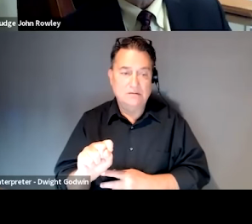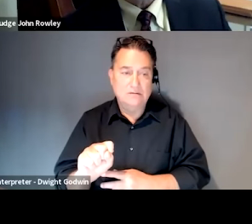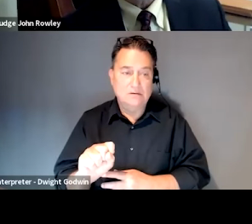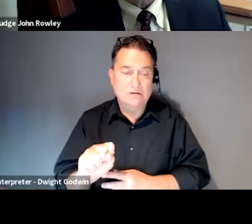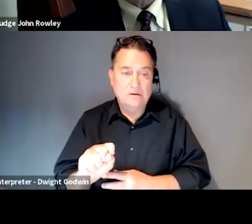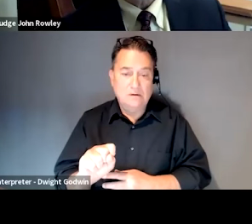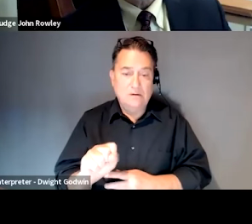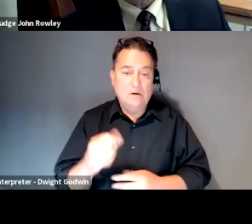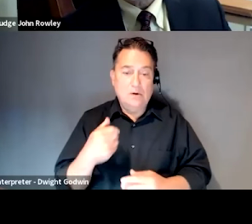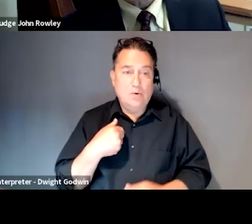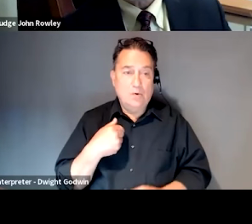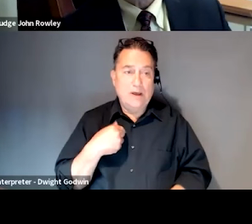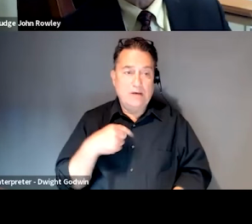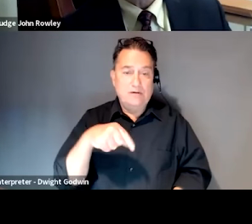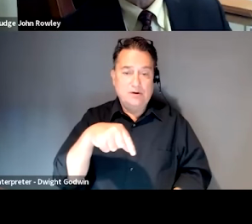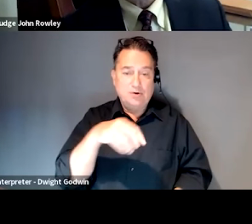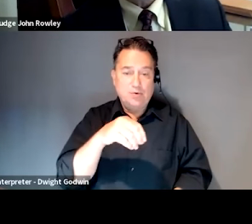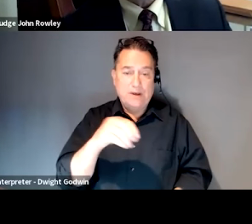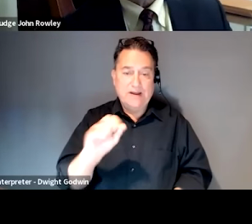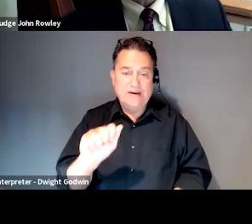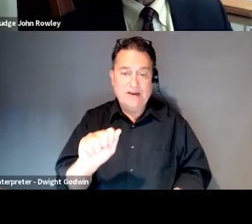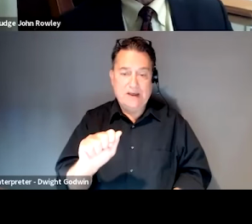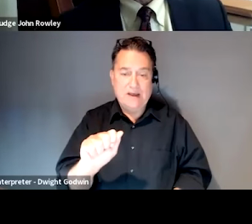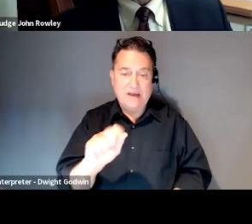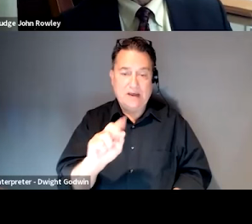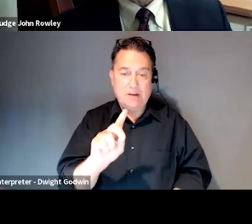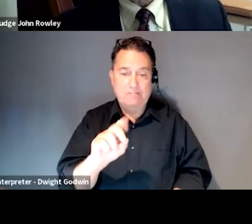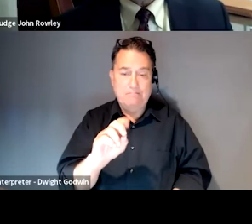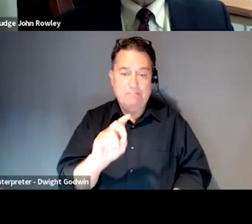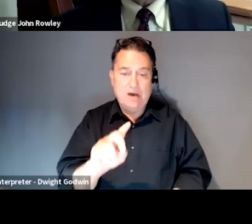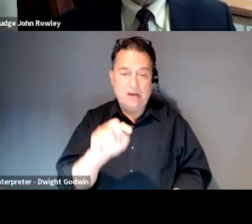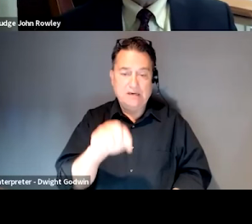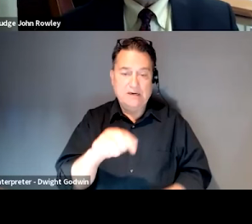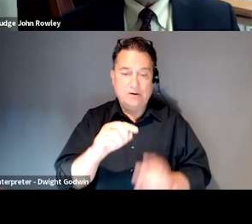We do have a Q&A pod at the right side or towards the bottom of your screen.